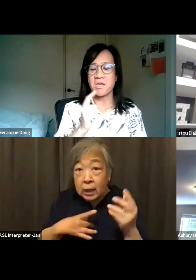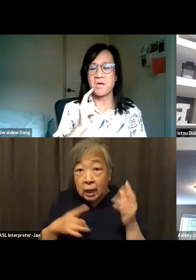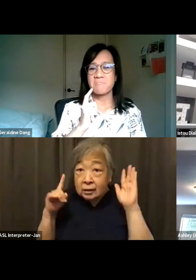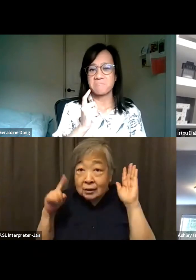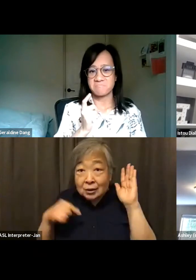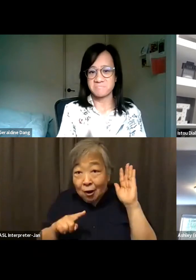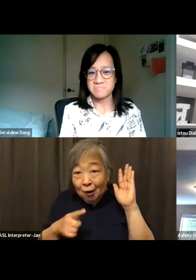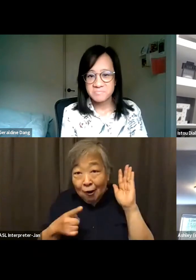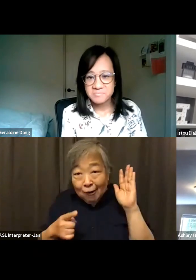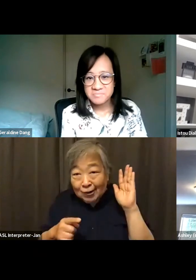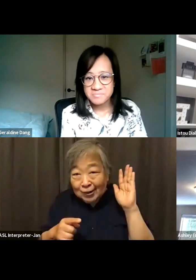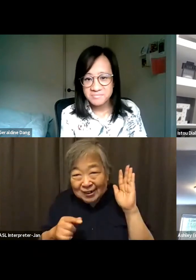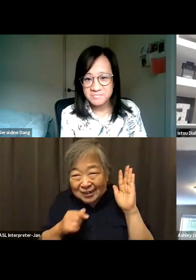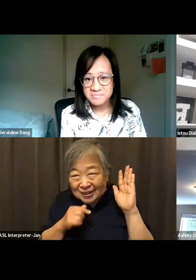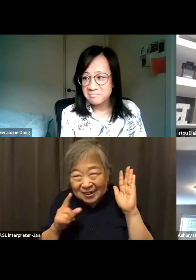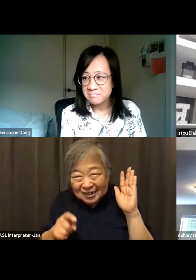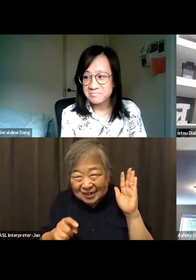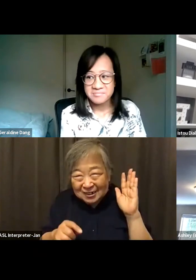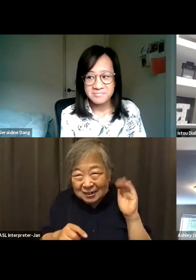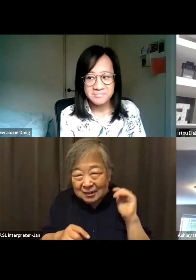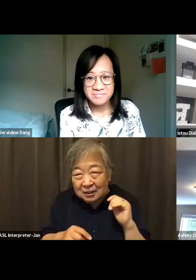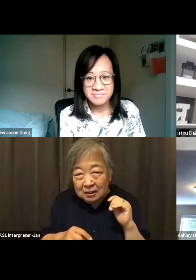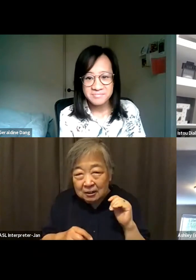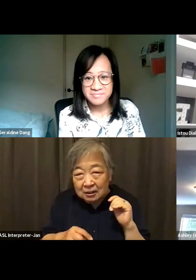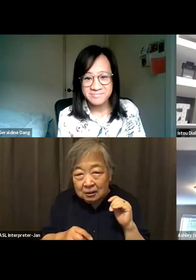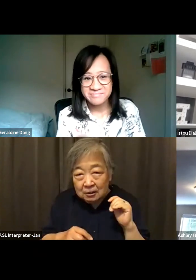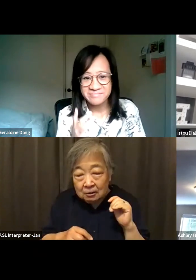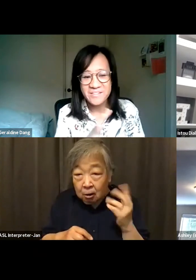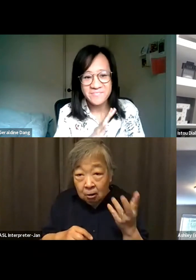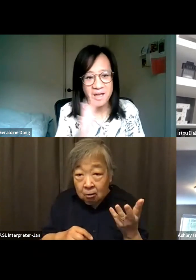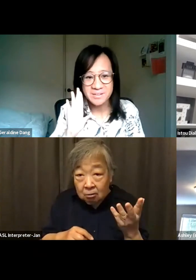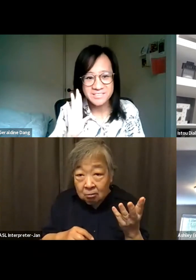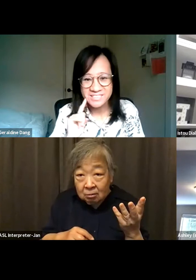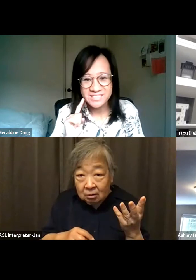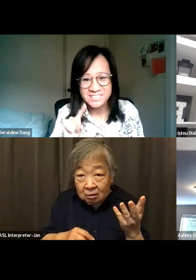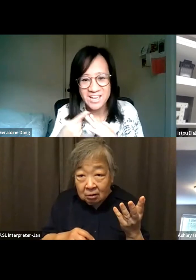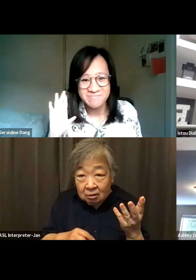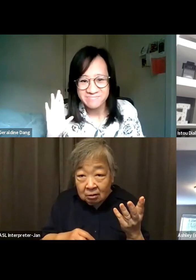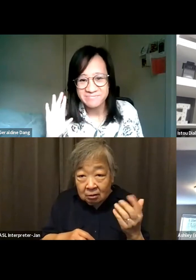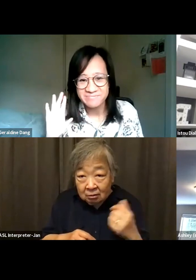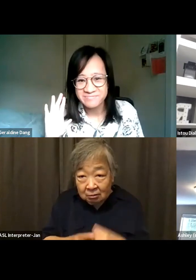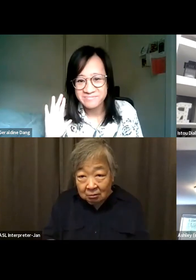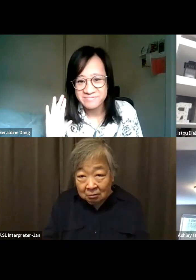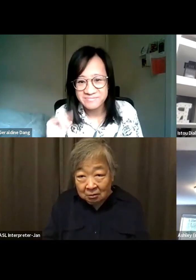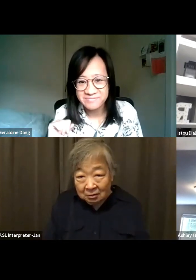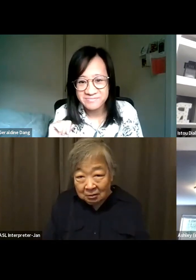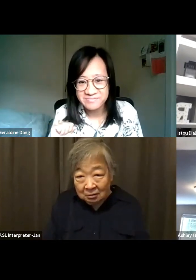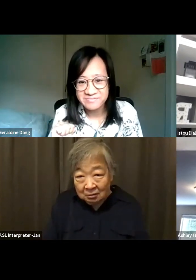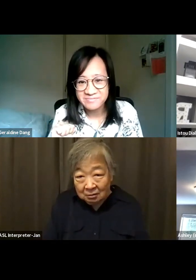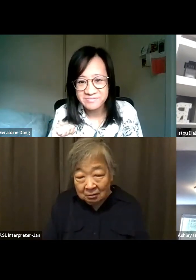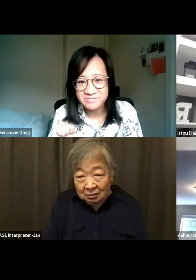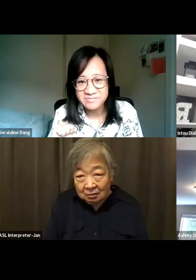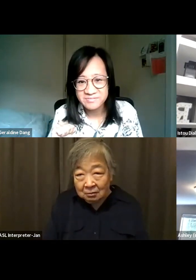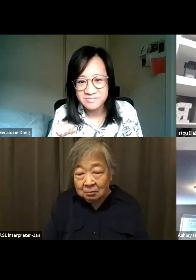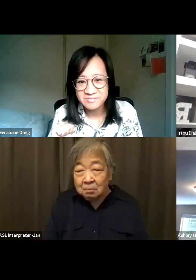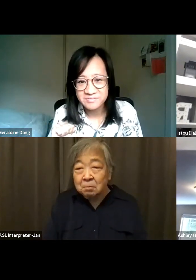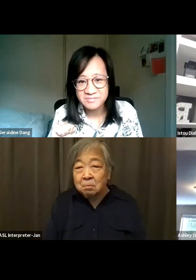You don't all have to answer if you don't want to. Oh, mm hmm. I don't mind starting. This is Geraldine. Great.